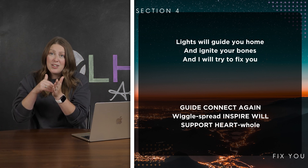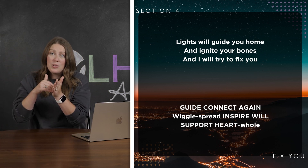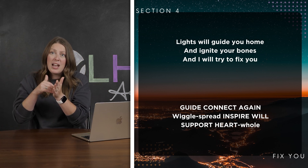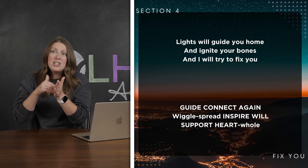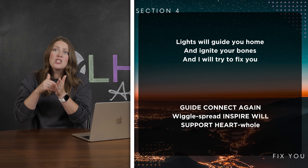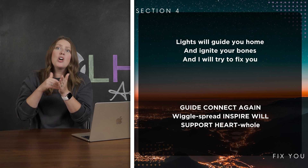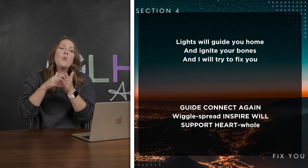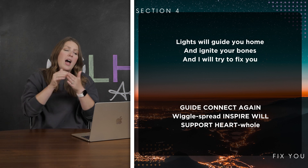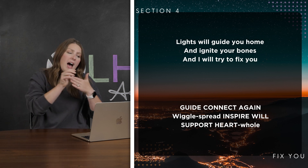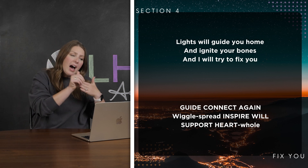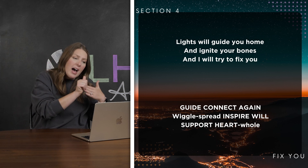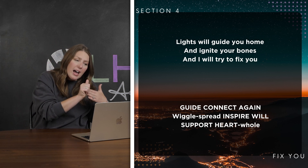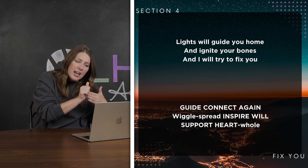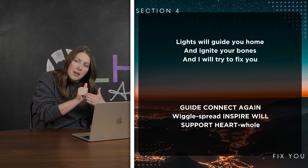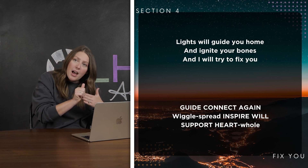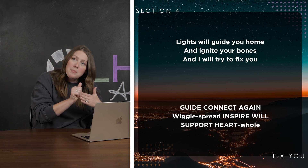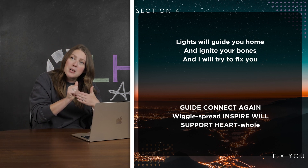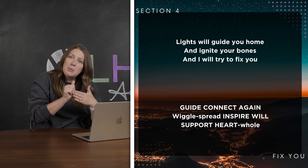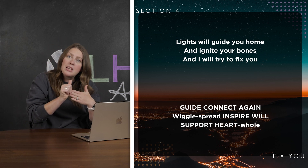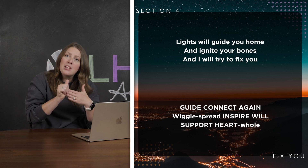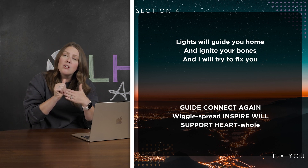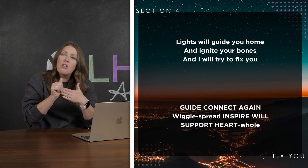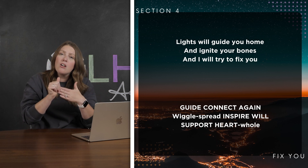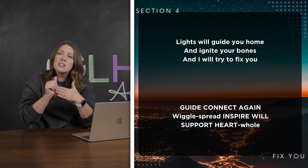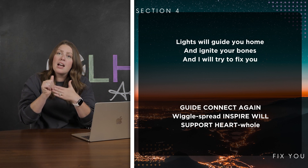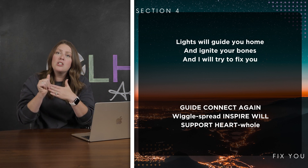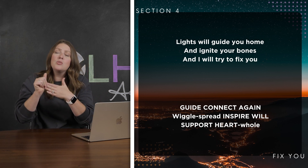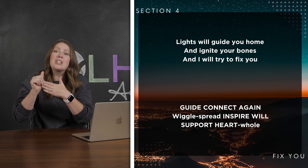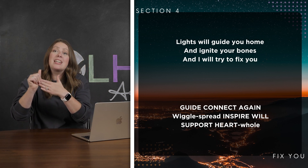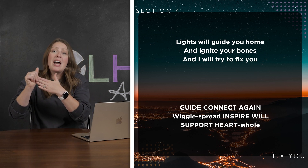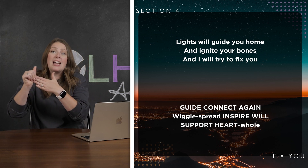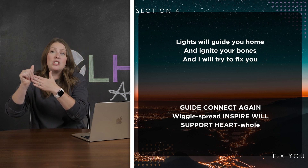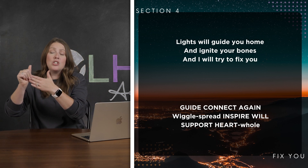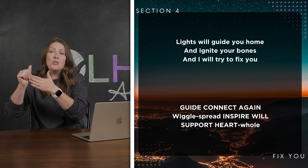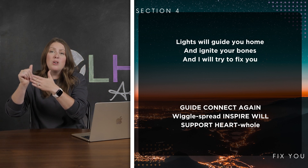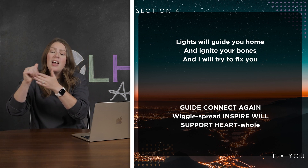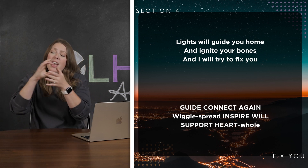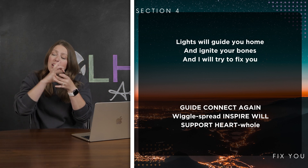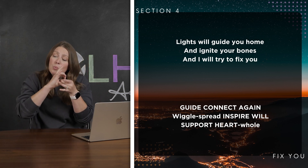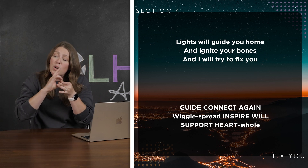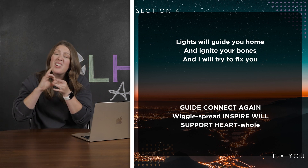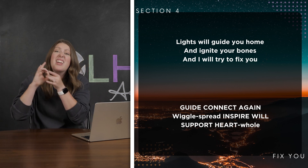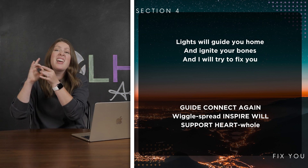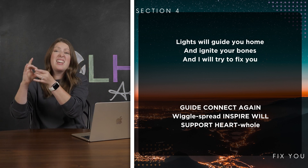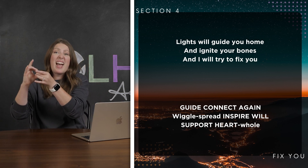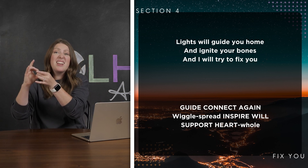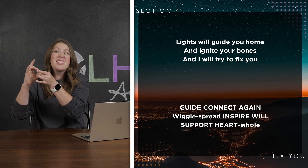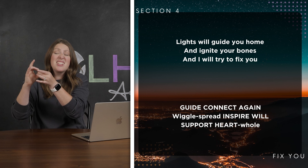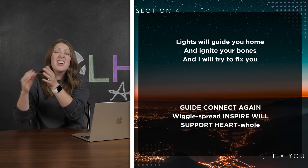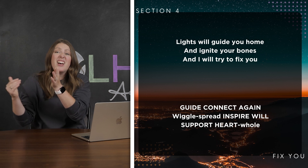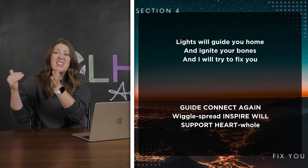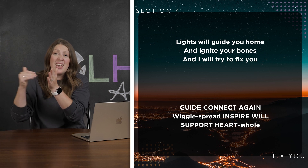All right, so I, I'm going to be here alongside you to guide you. And we're going to connect again.